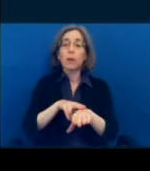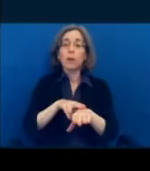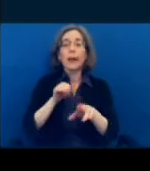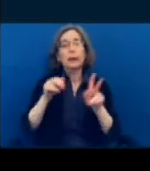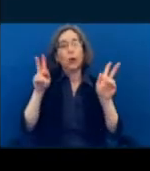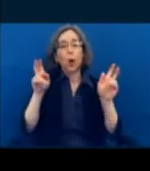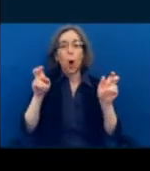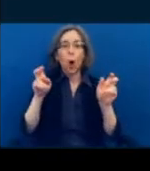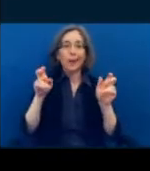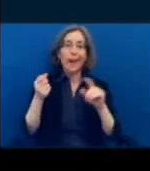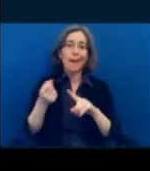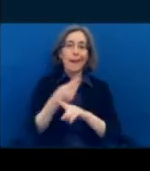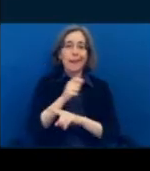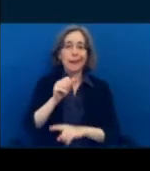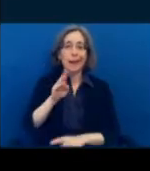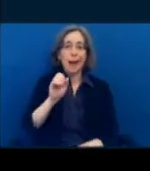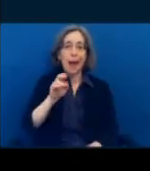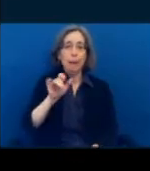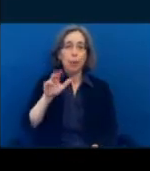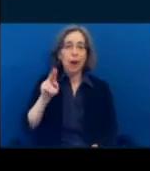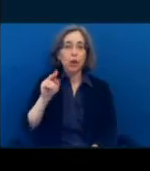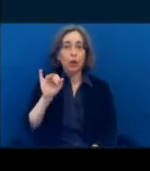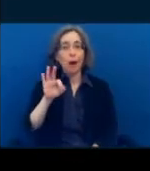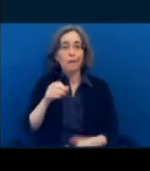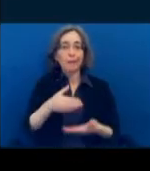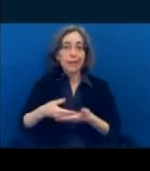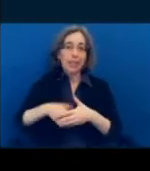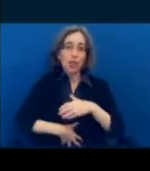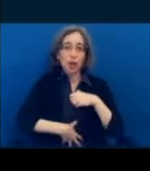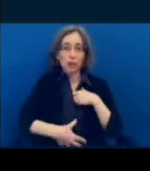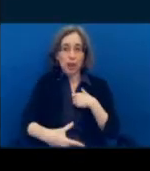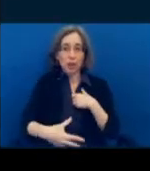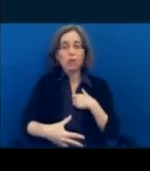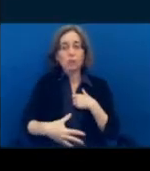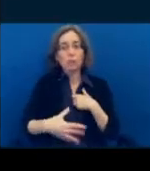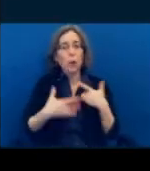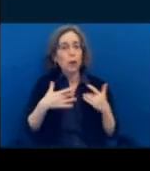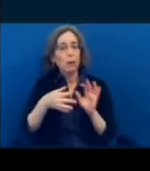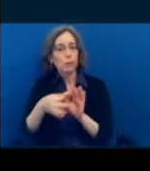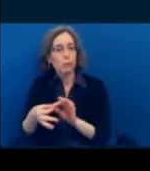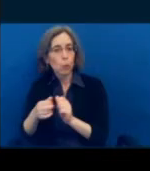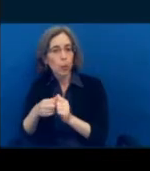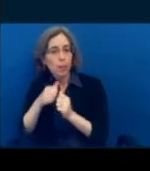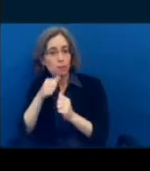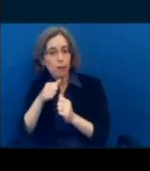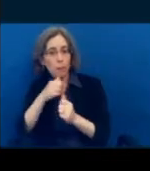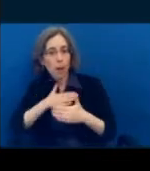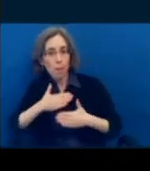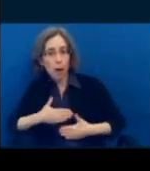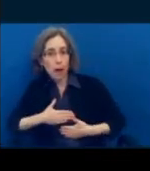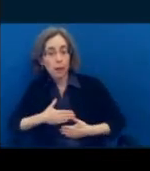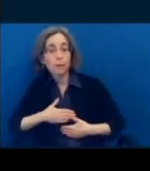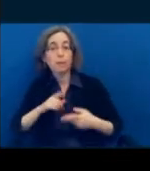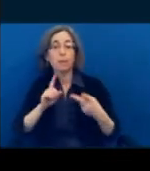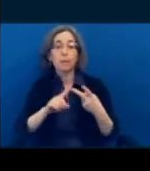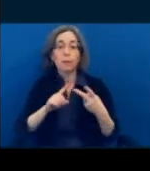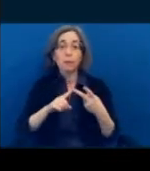AND NONNORMATIVE BODY ASSOCIATED WITH THE BINARY OTHER, THE